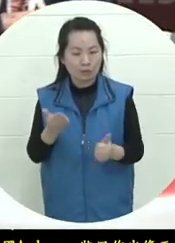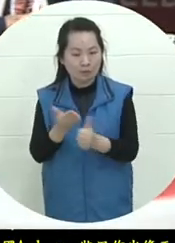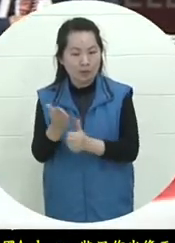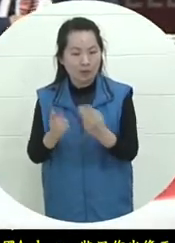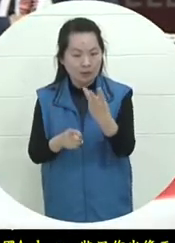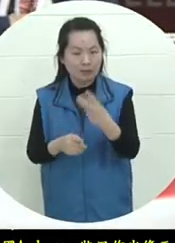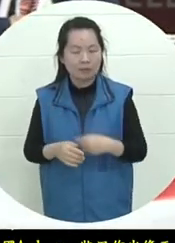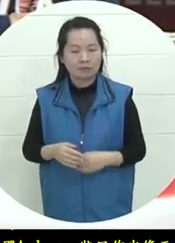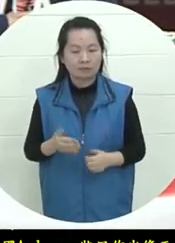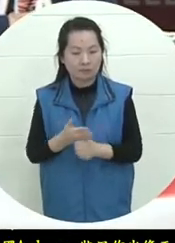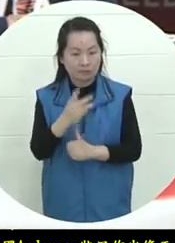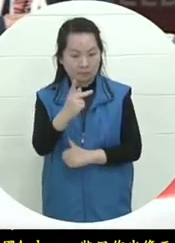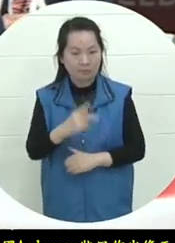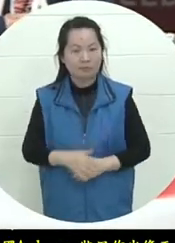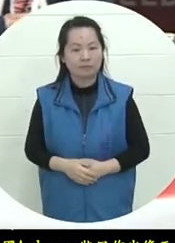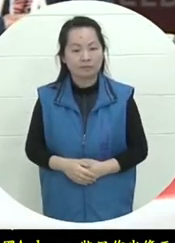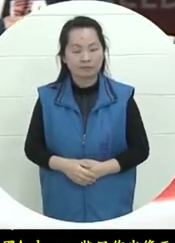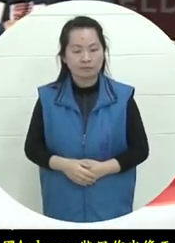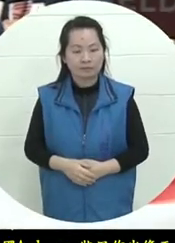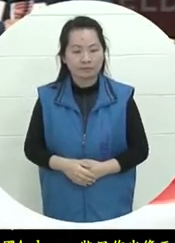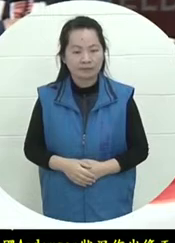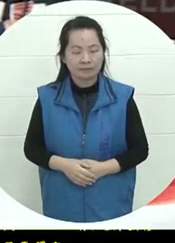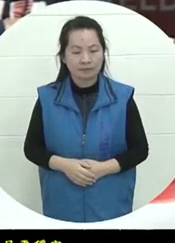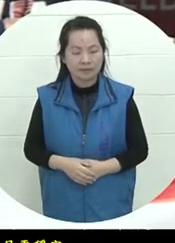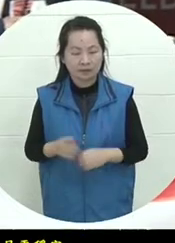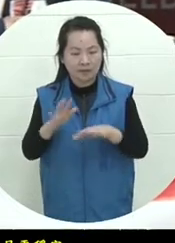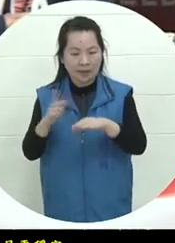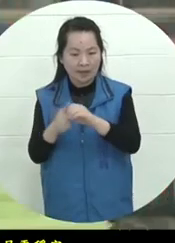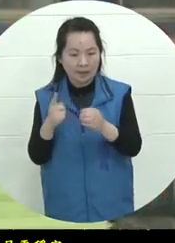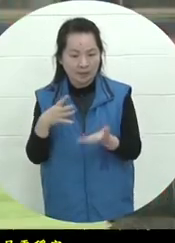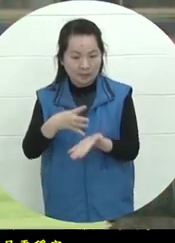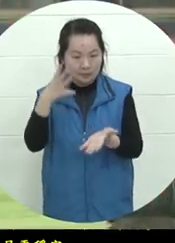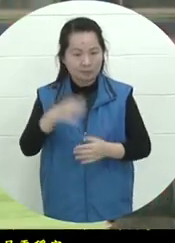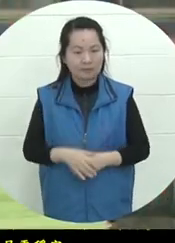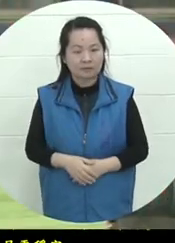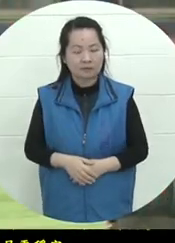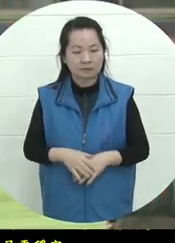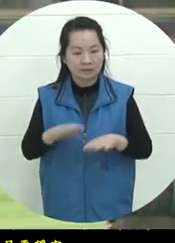, it was the fourth time in the first game. After the hit, he caught 3 outs in a row